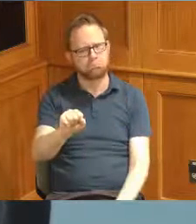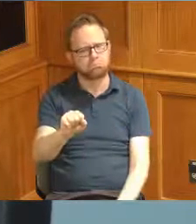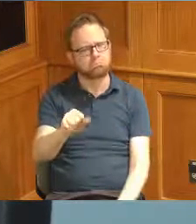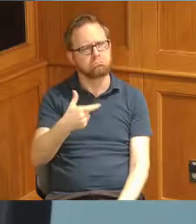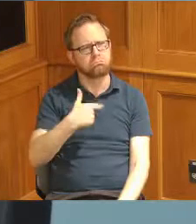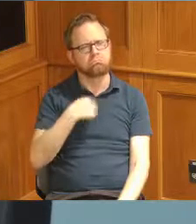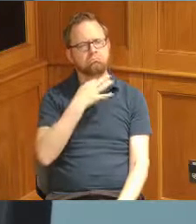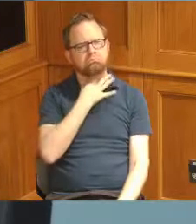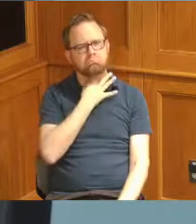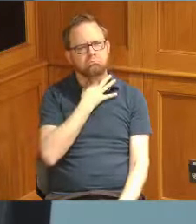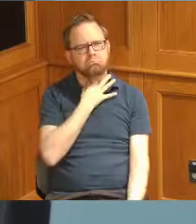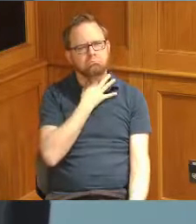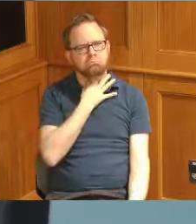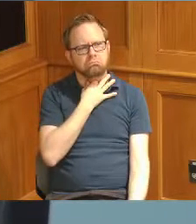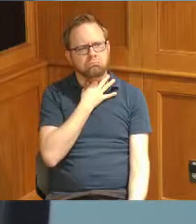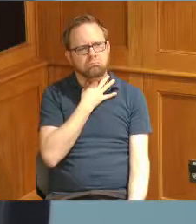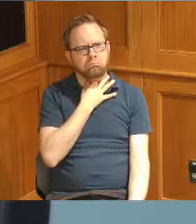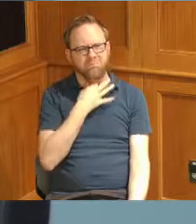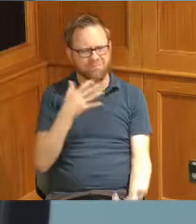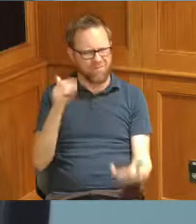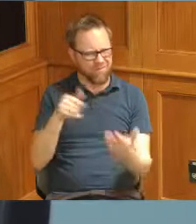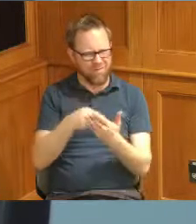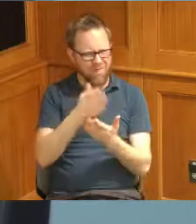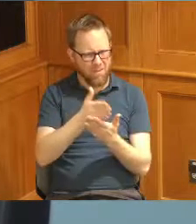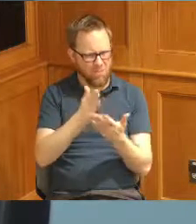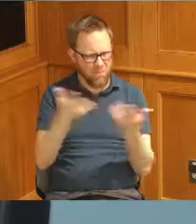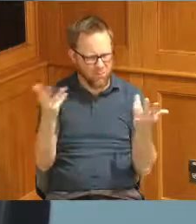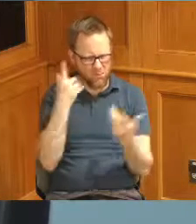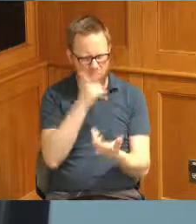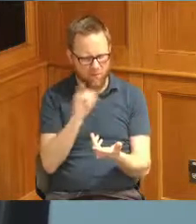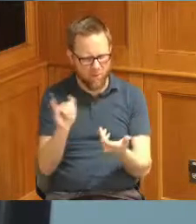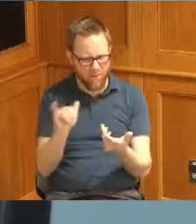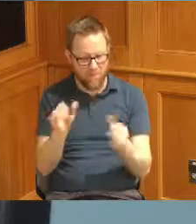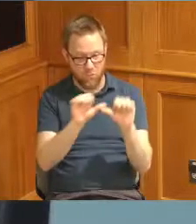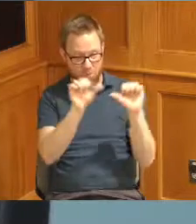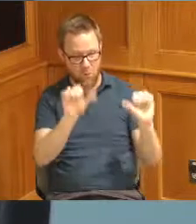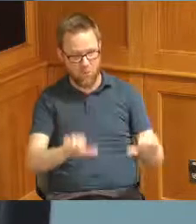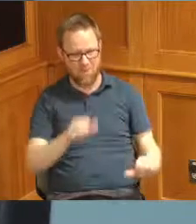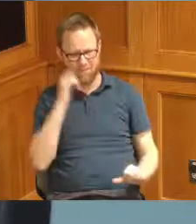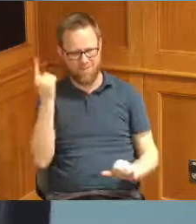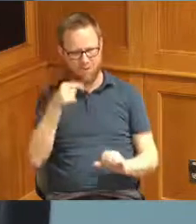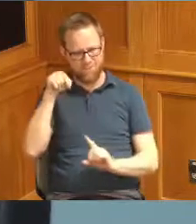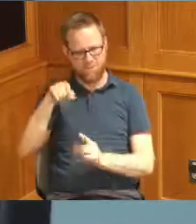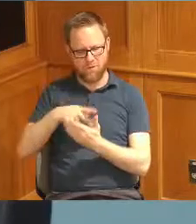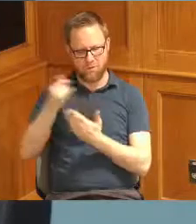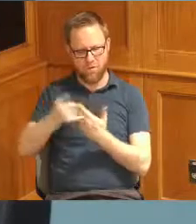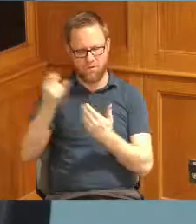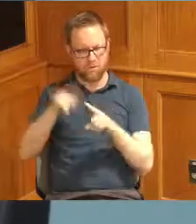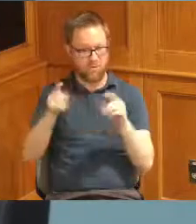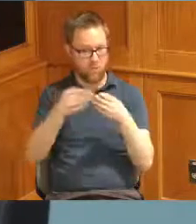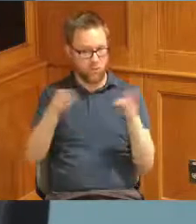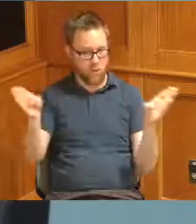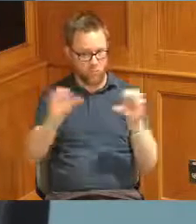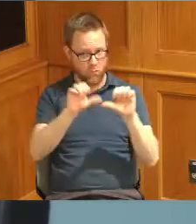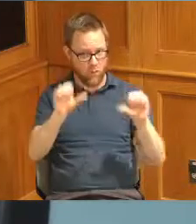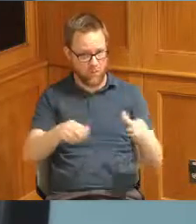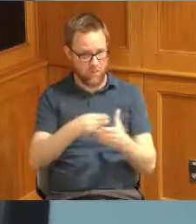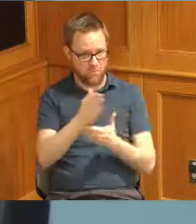you know what is that budget for our architect not just for this but just in general is it unlimited